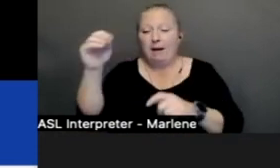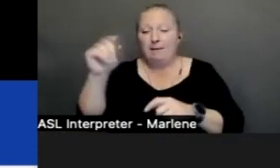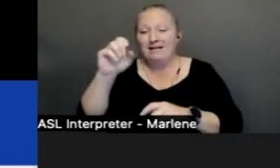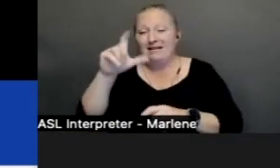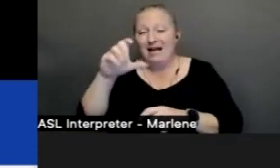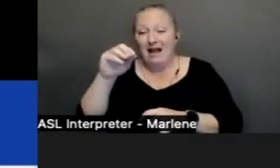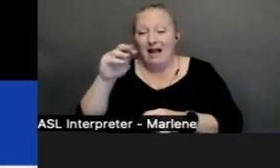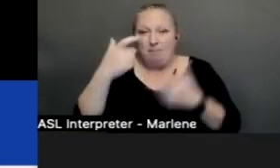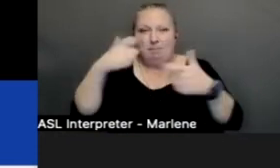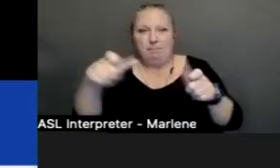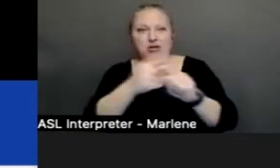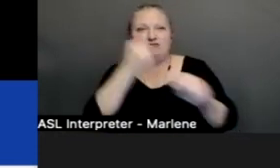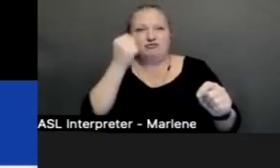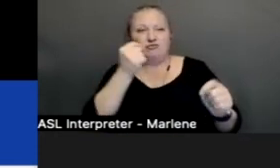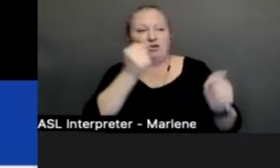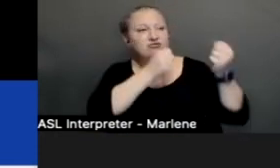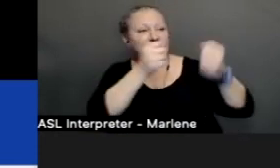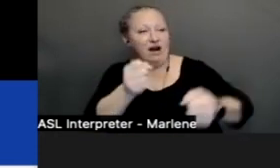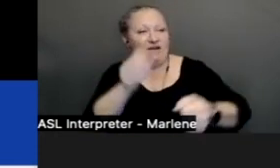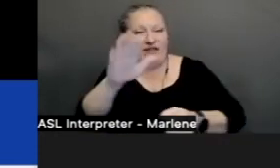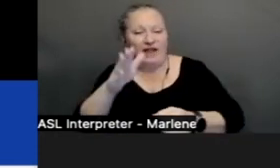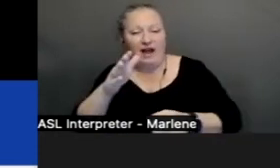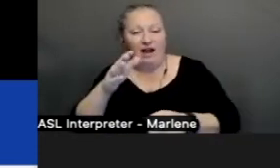these big trucks coming to their neighborhood to install these pieces of equipment. Whereas